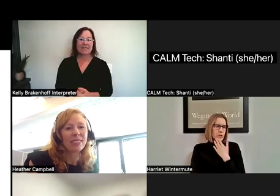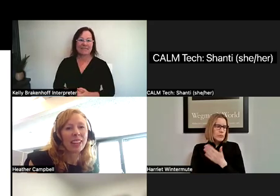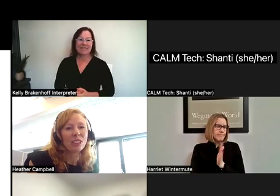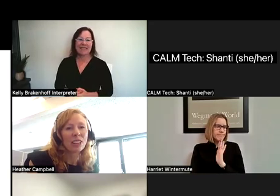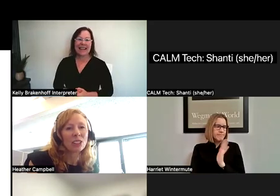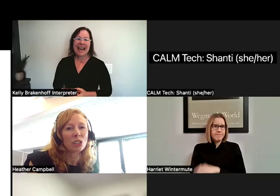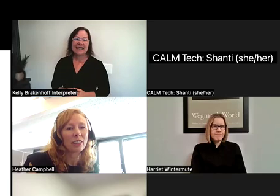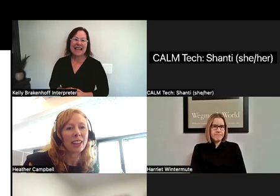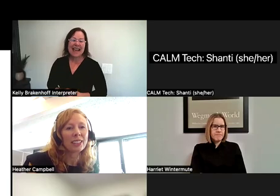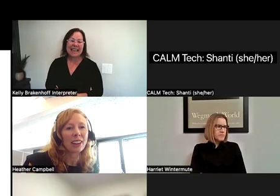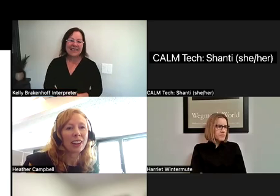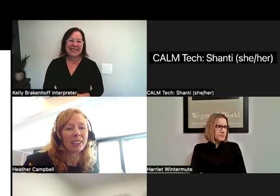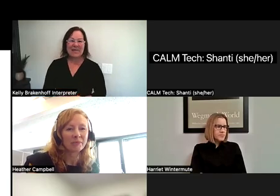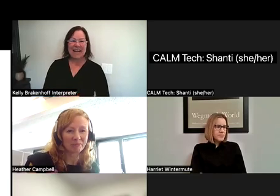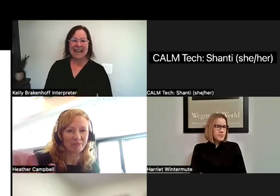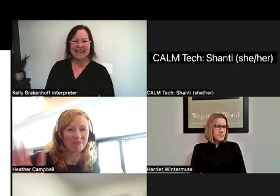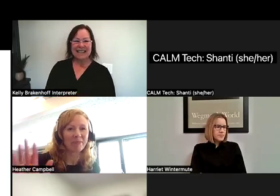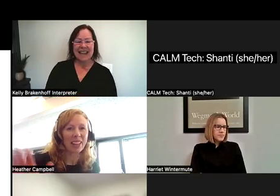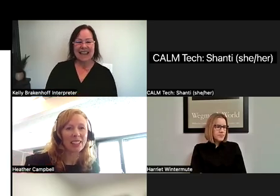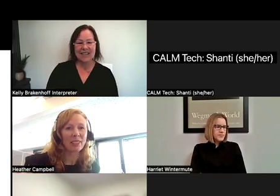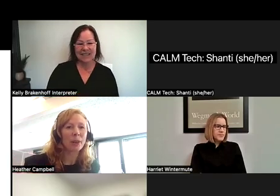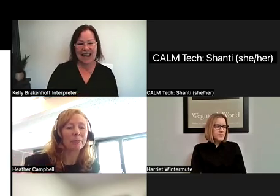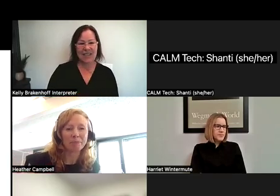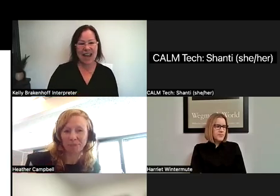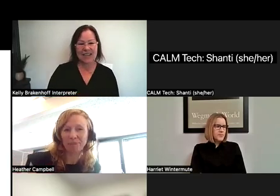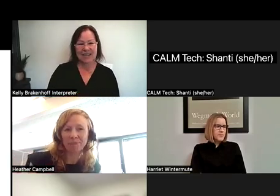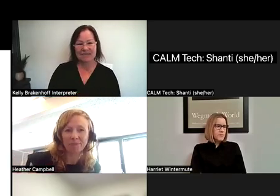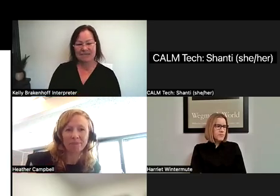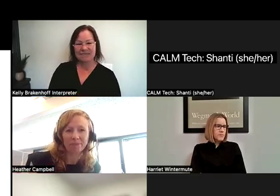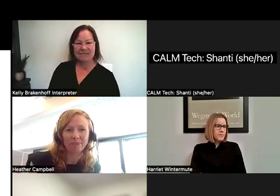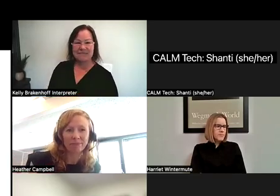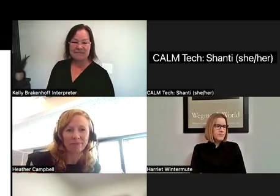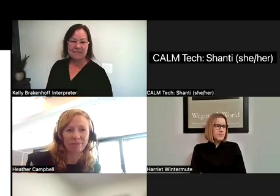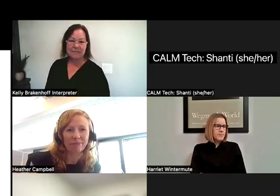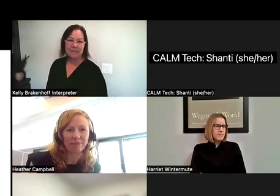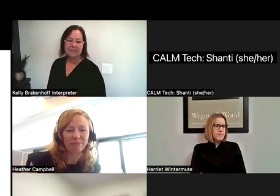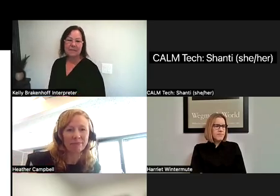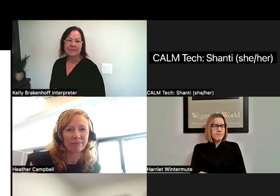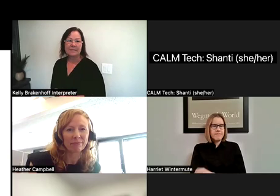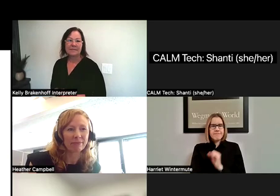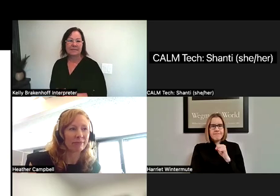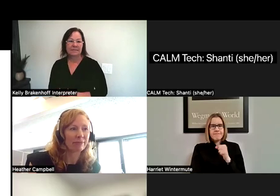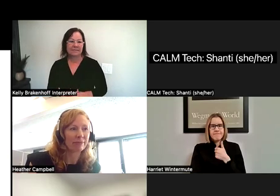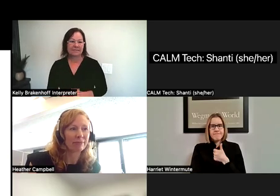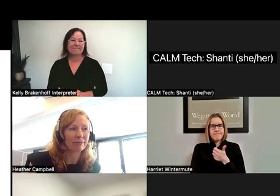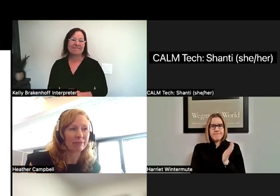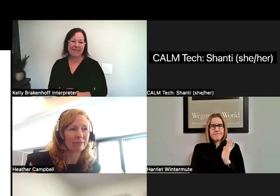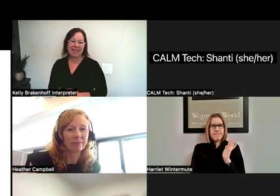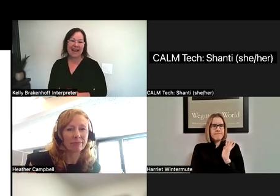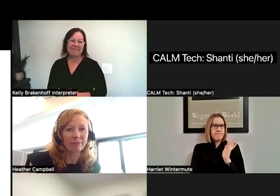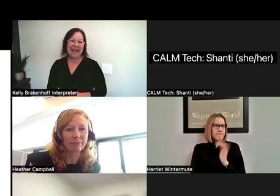Thank you Dr. Jordan. >> HARRIET WINTERMUTE: